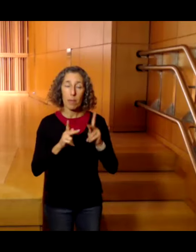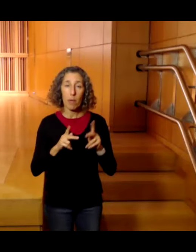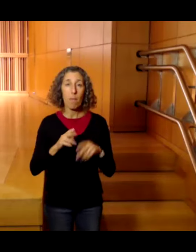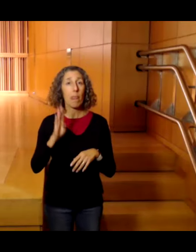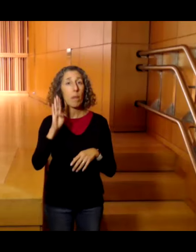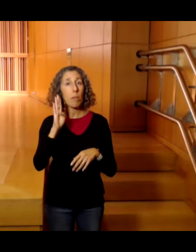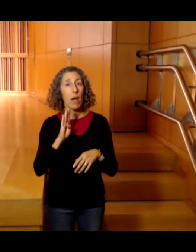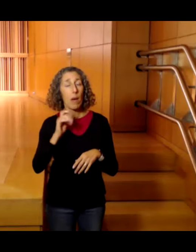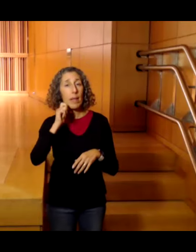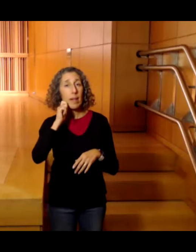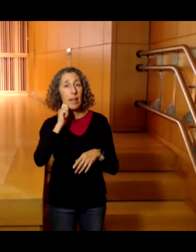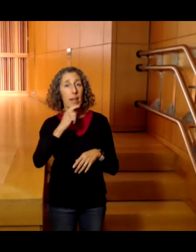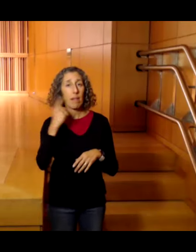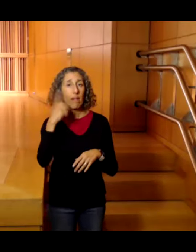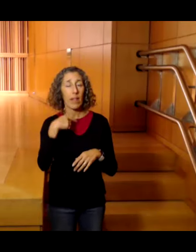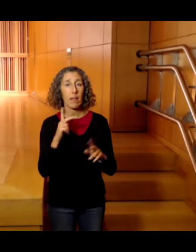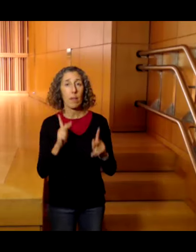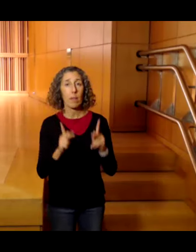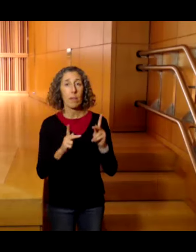who see their history handsomely etched into my face.